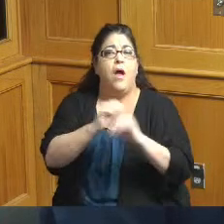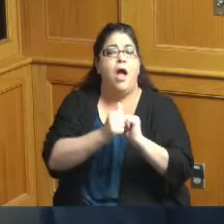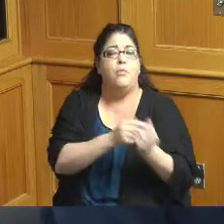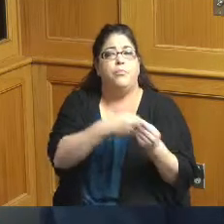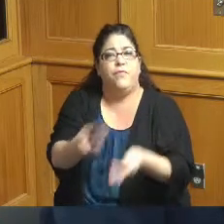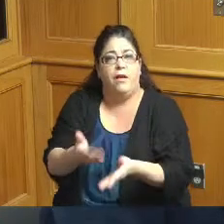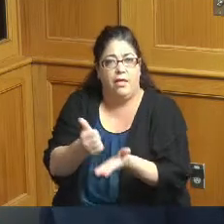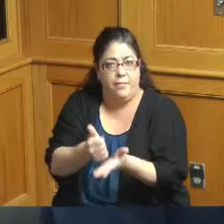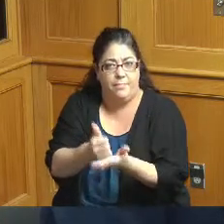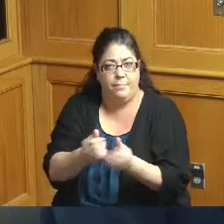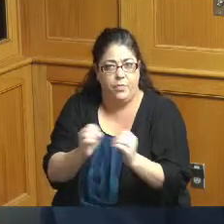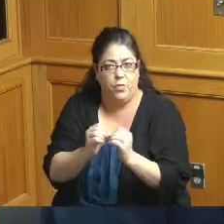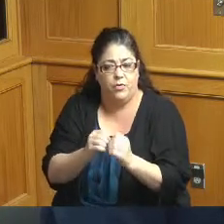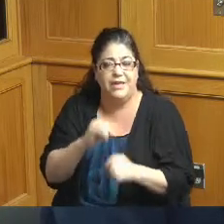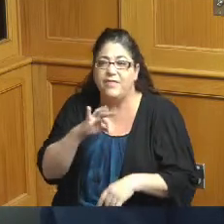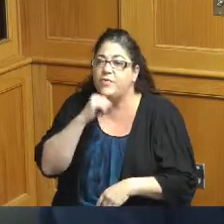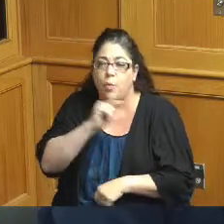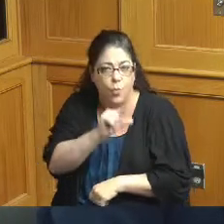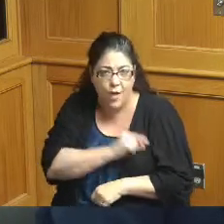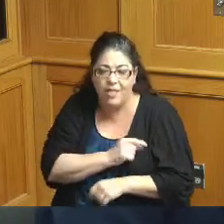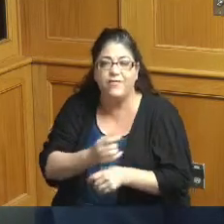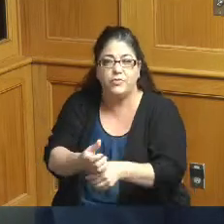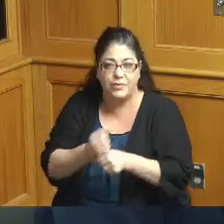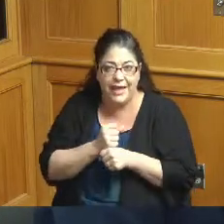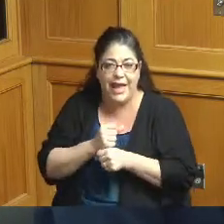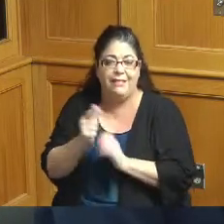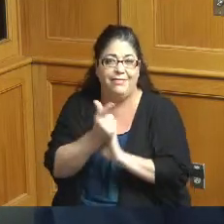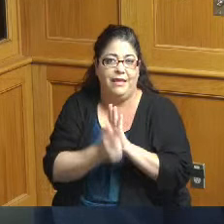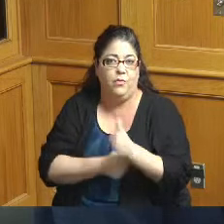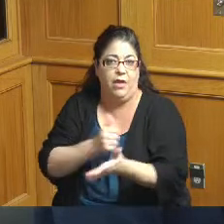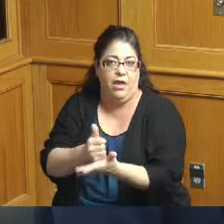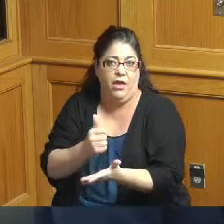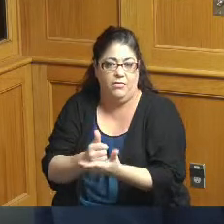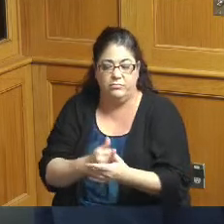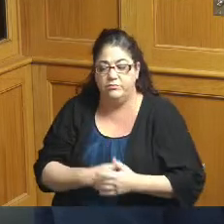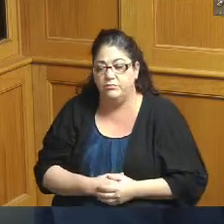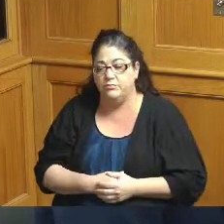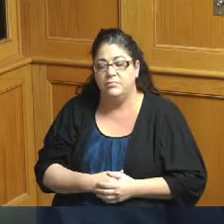as part of that we're looking into things like limited scope representation which would allow